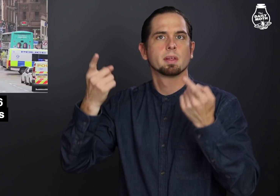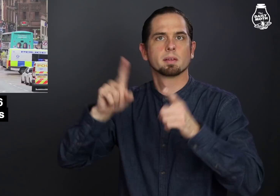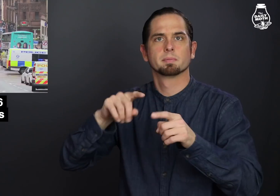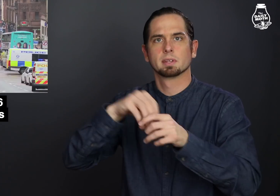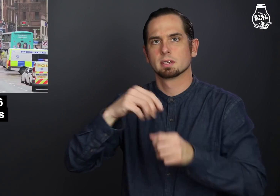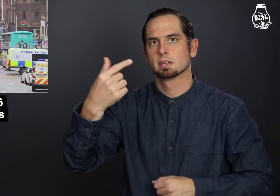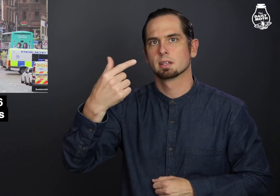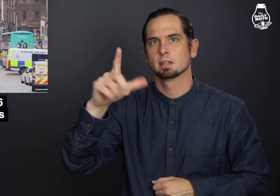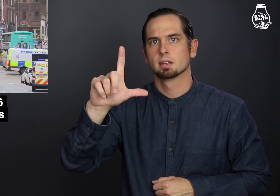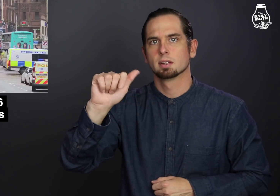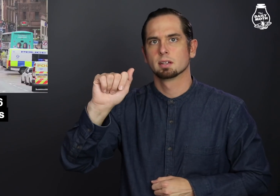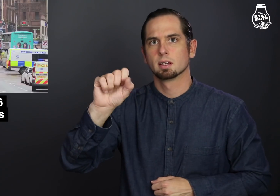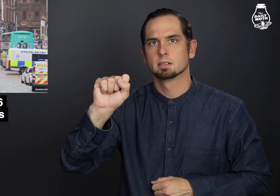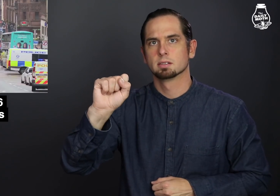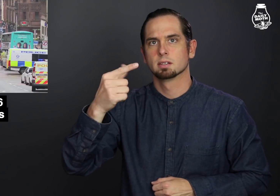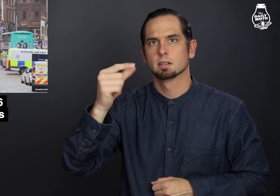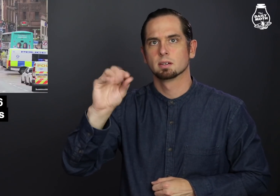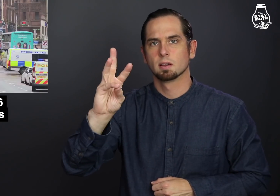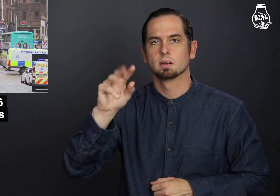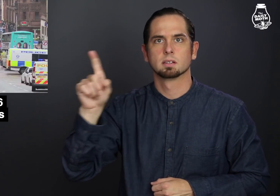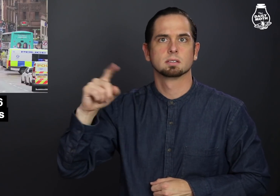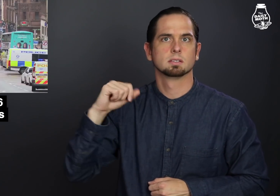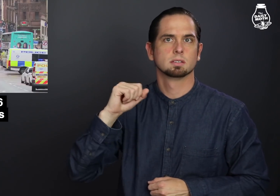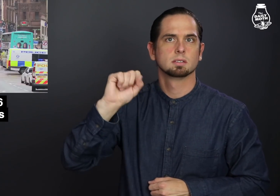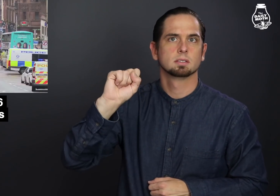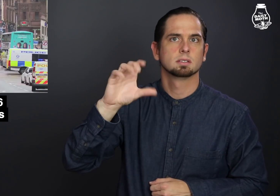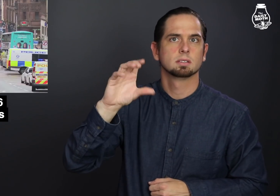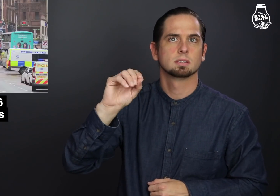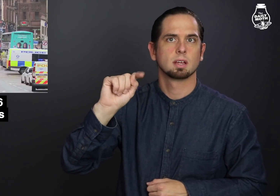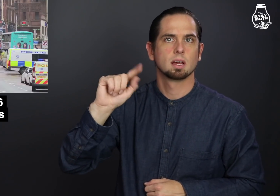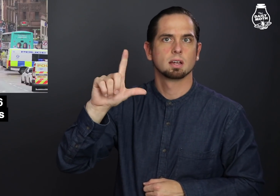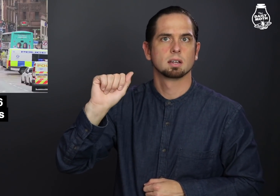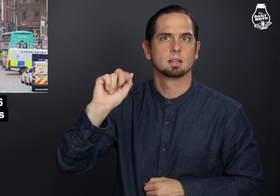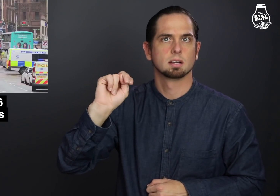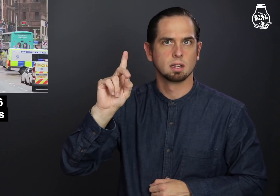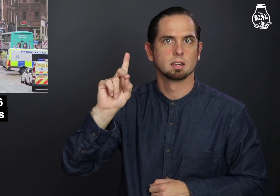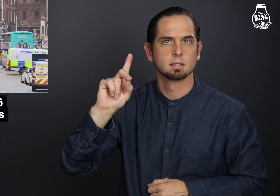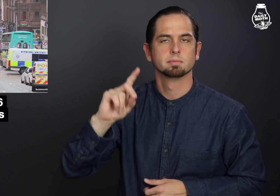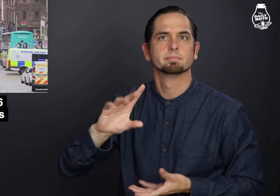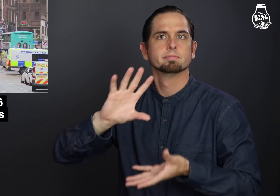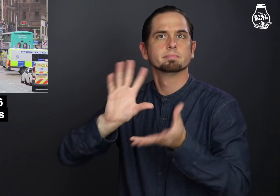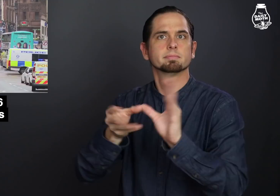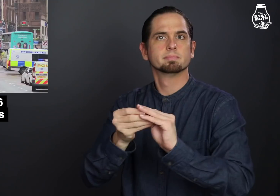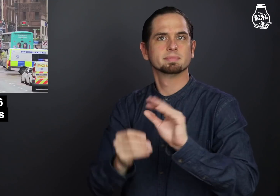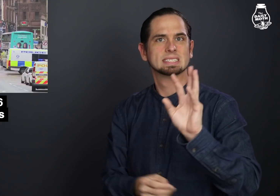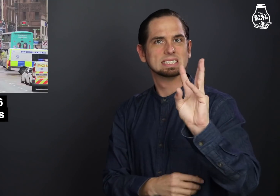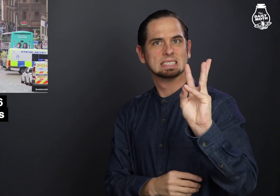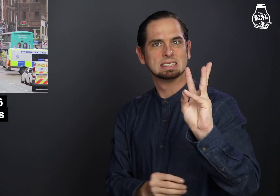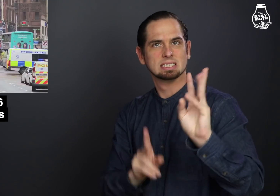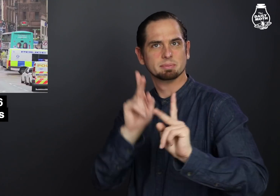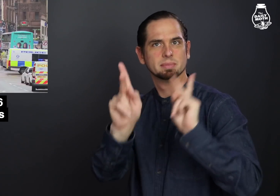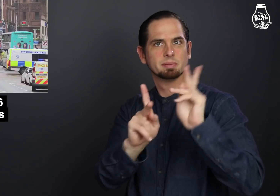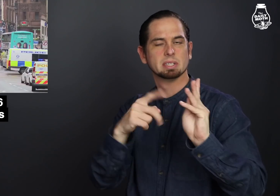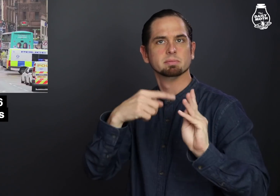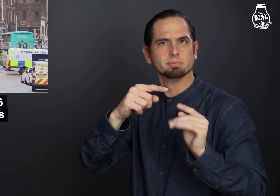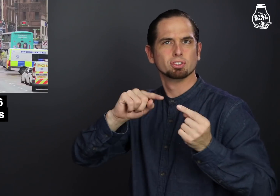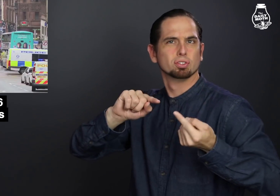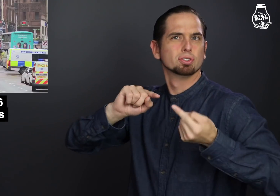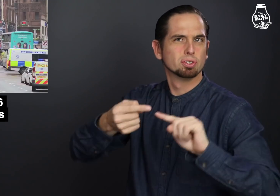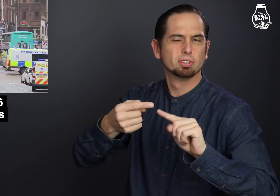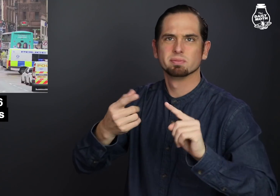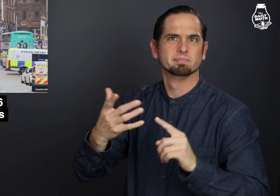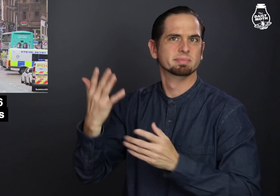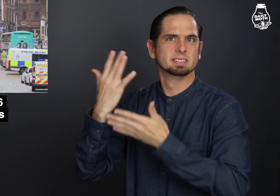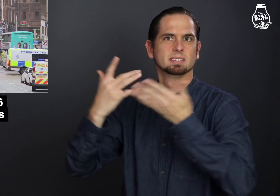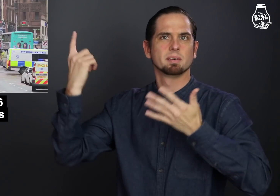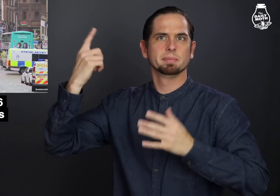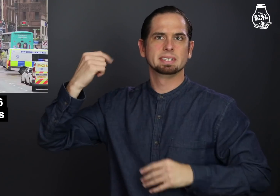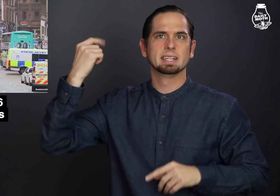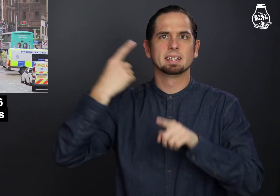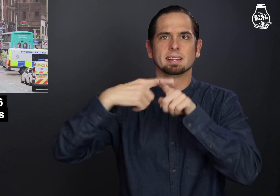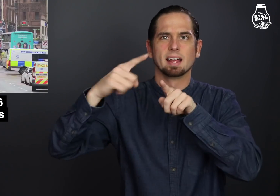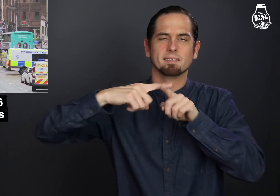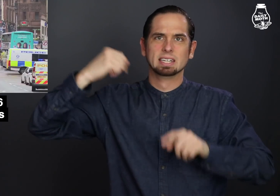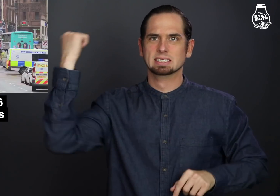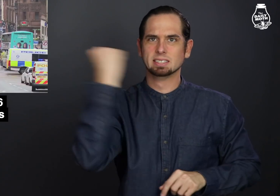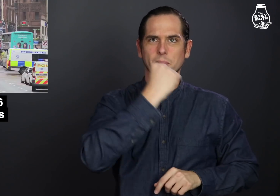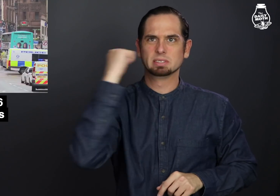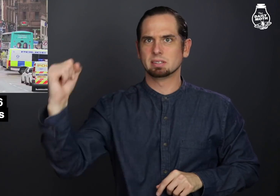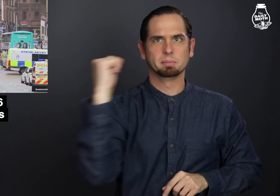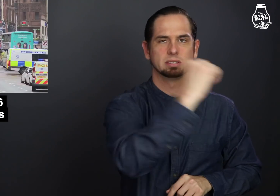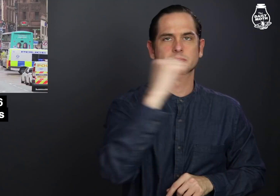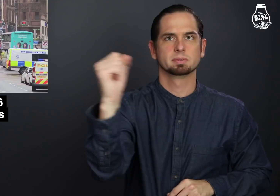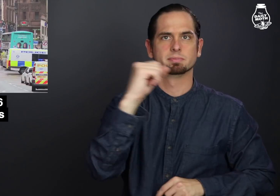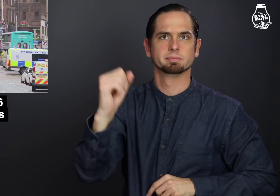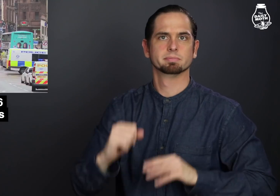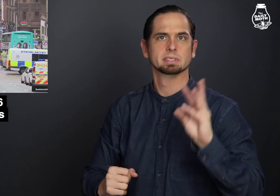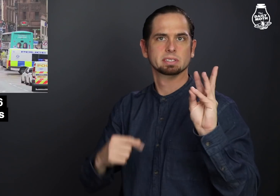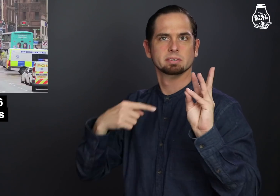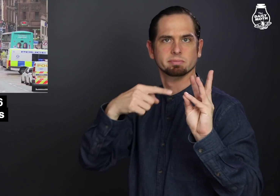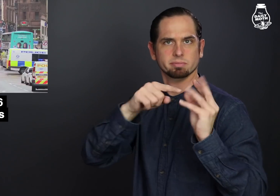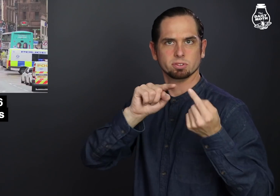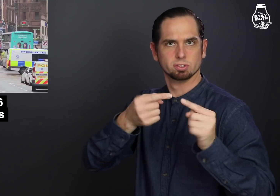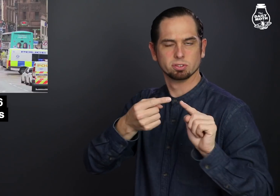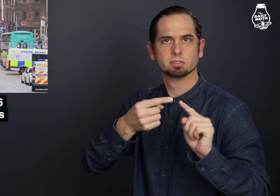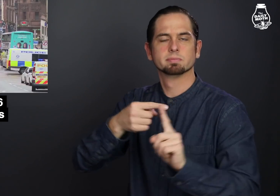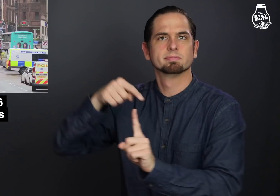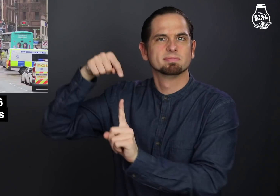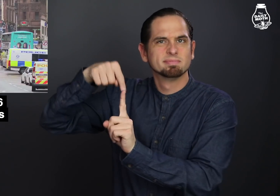In Glasgow, Scotland, six people were injured in a mass stabbing.